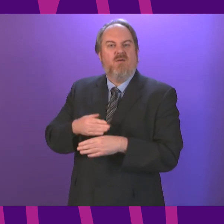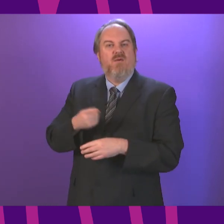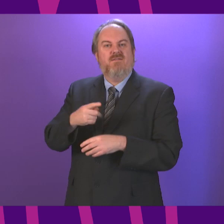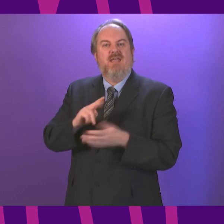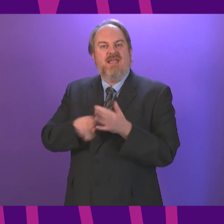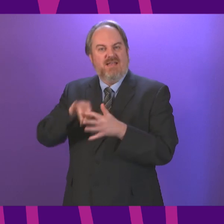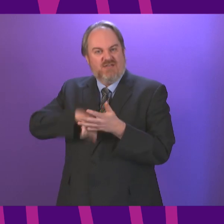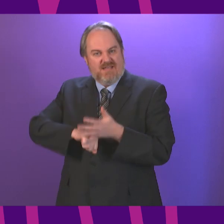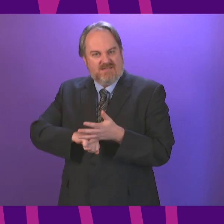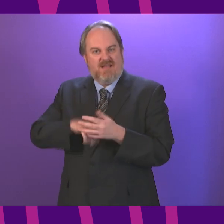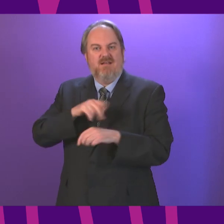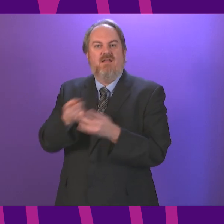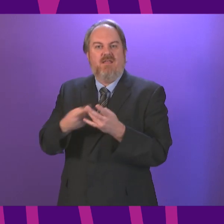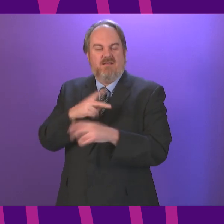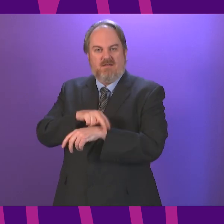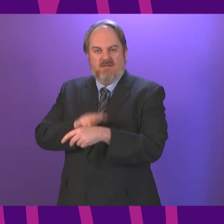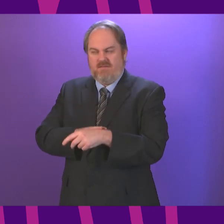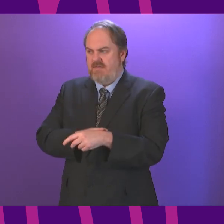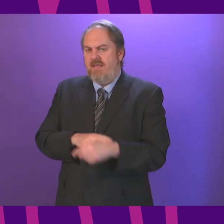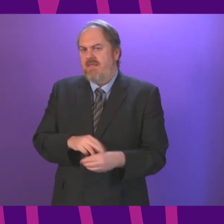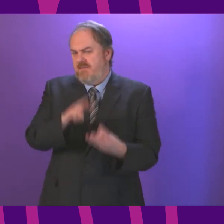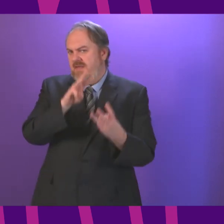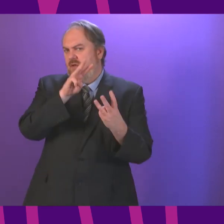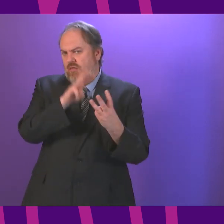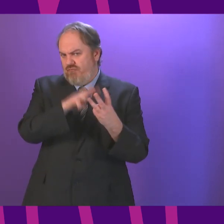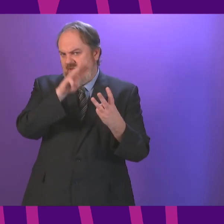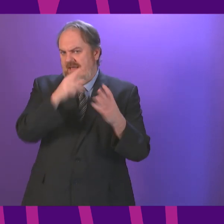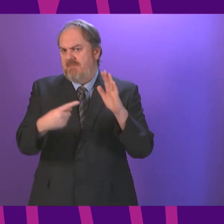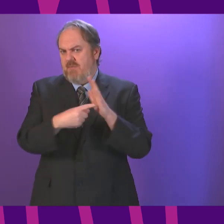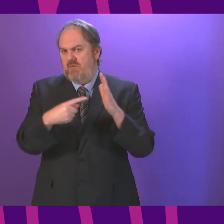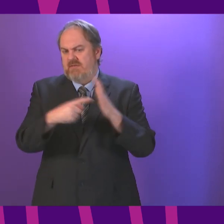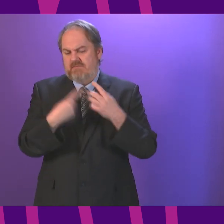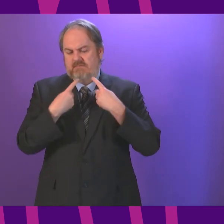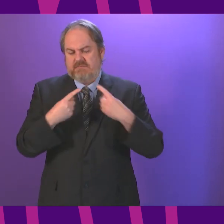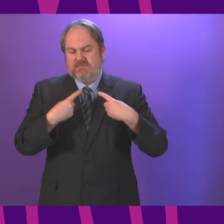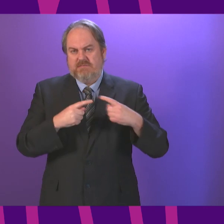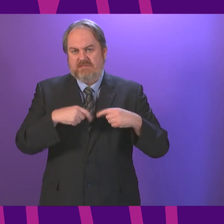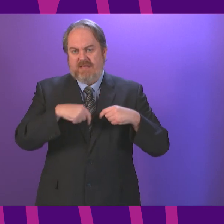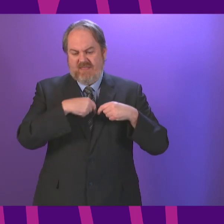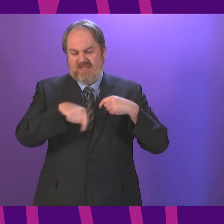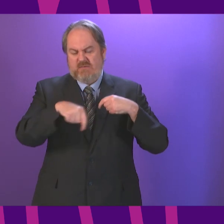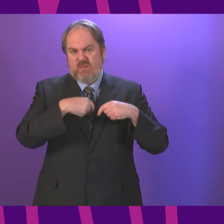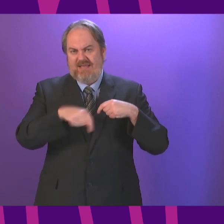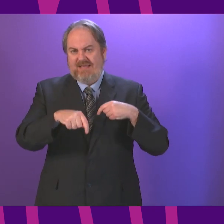Three major publications have been released this week. On the first two of those, questions remain about the lack of accountability and the serious flaws in the Government’s handling